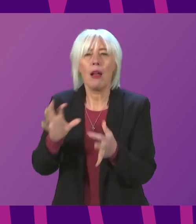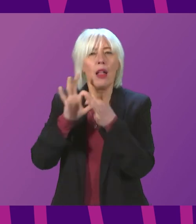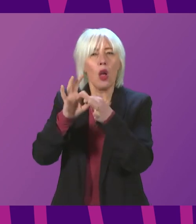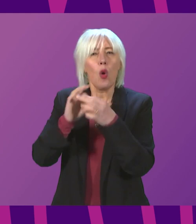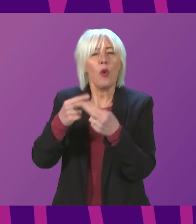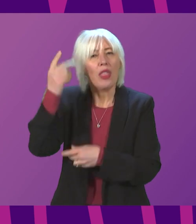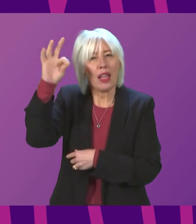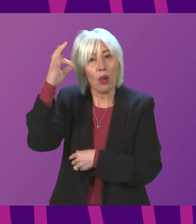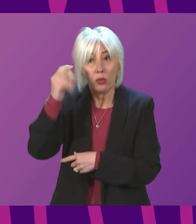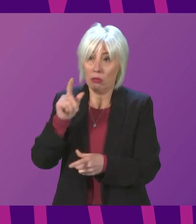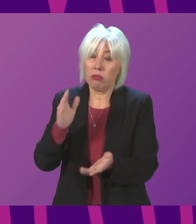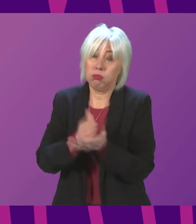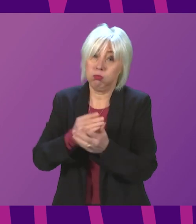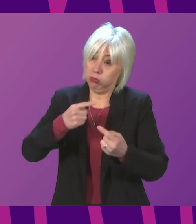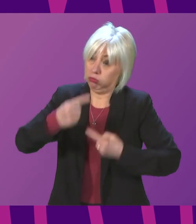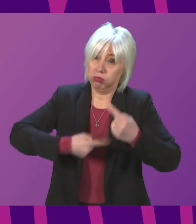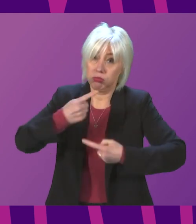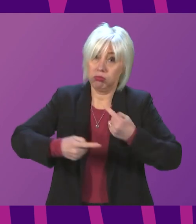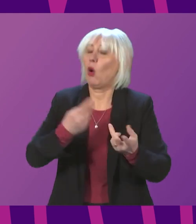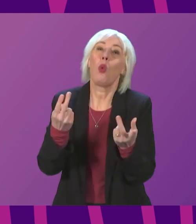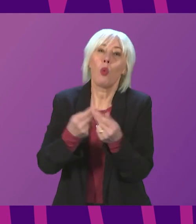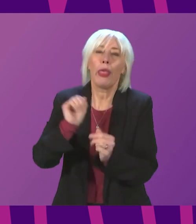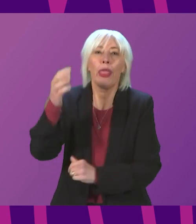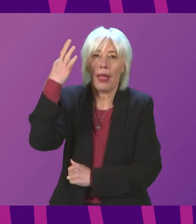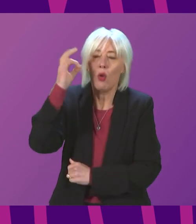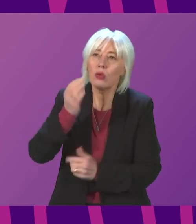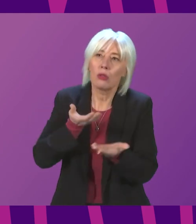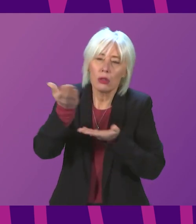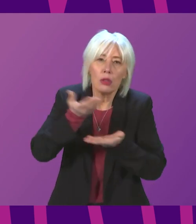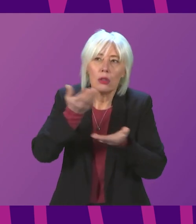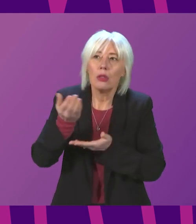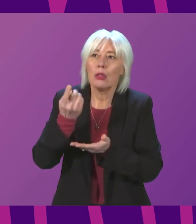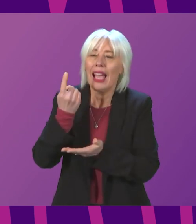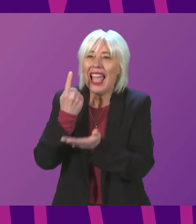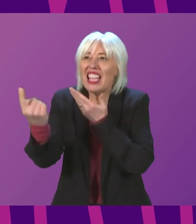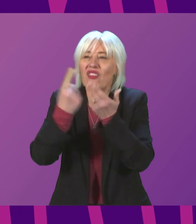We engage with local authorities on an on-going basis, individually and collectively through